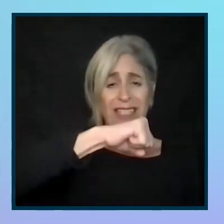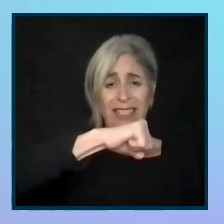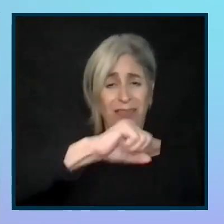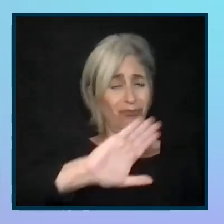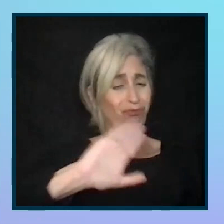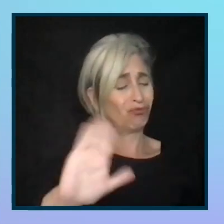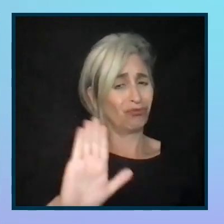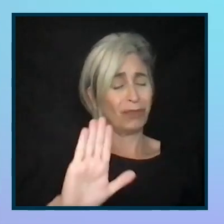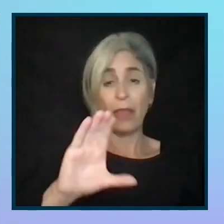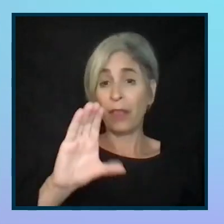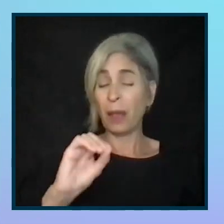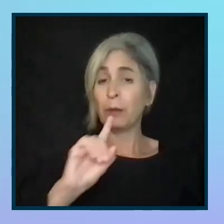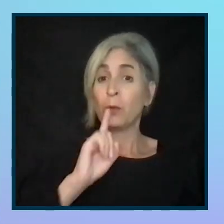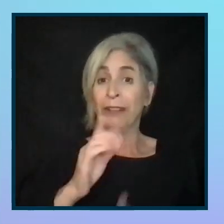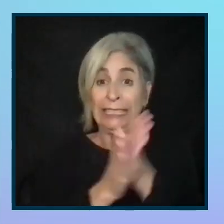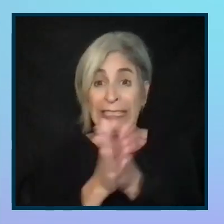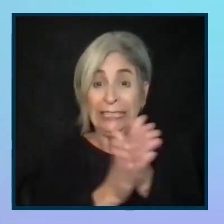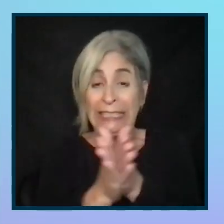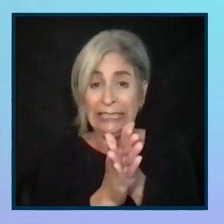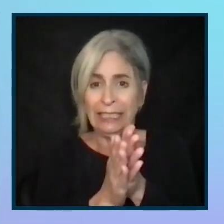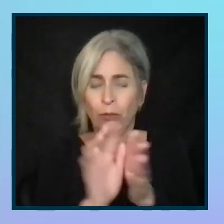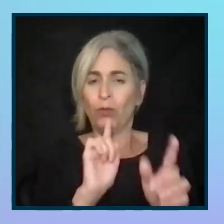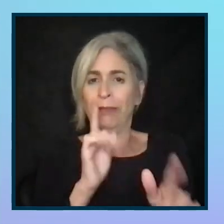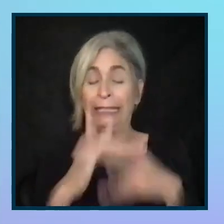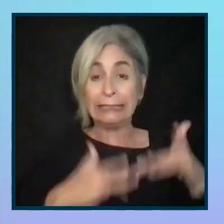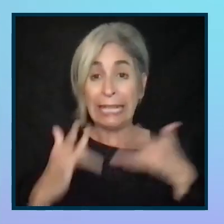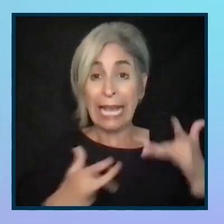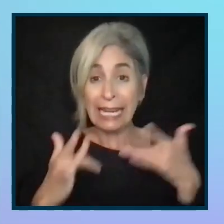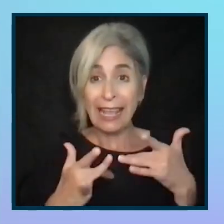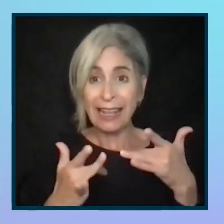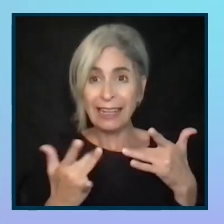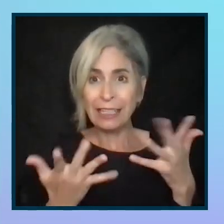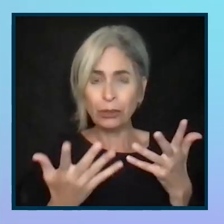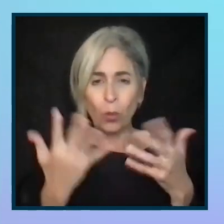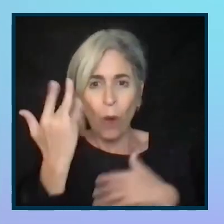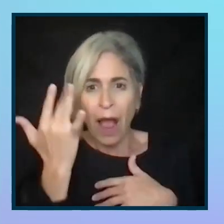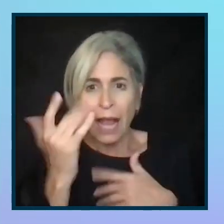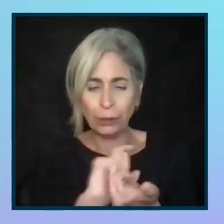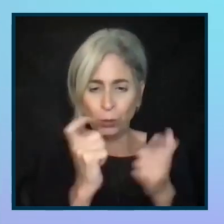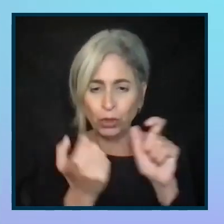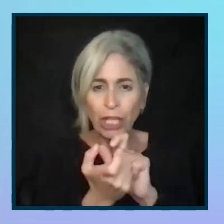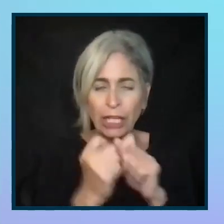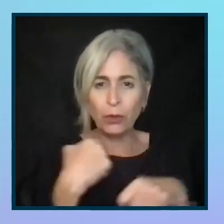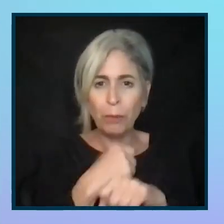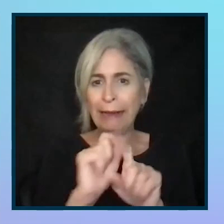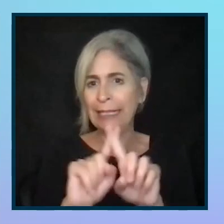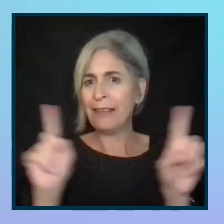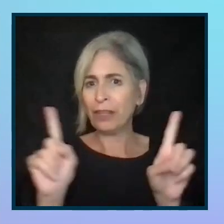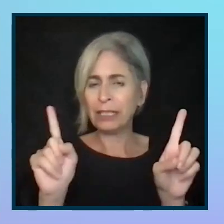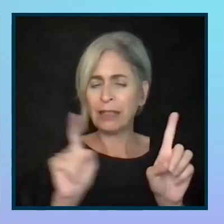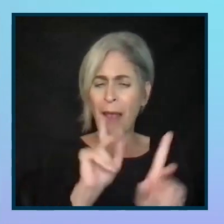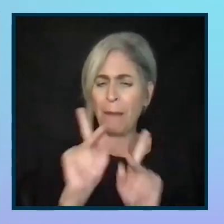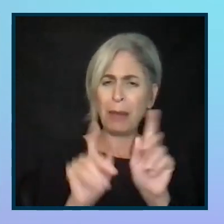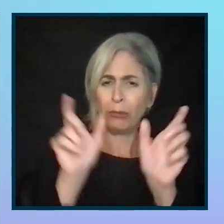I think people really get it and are excited to be able to make a difference, so much so that we have people from all different parts